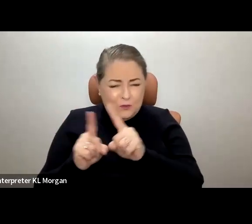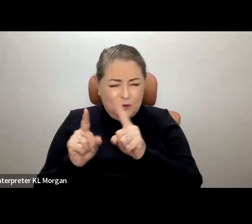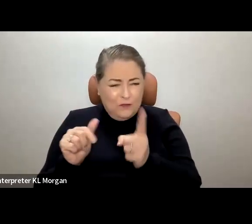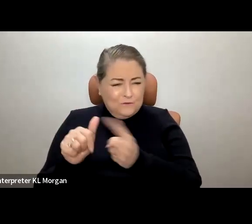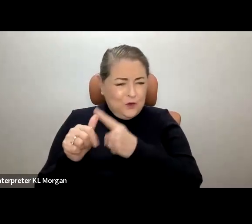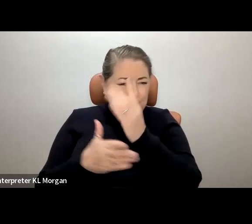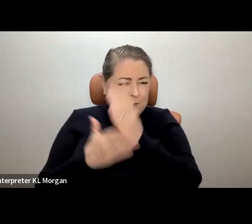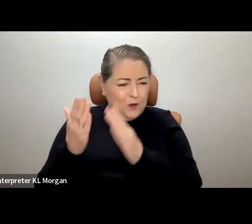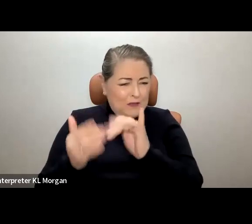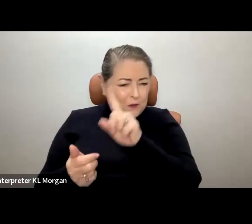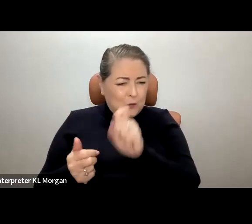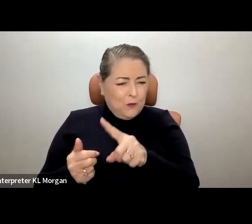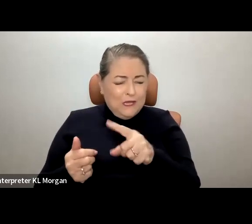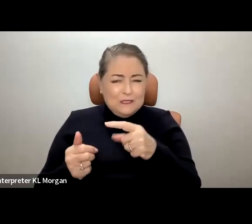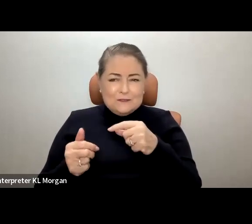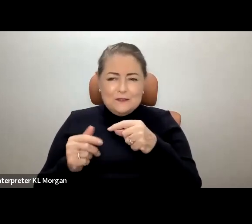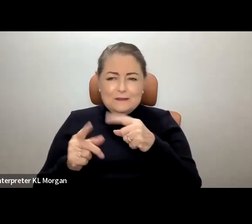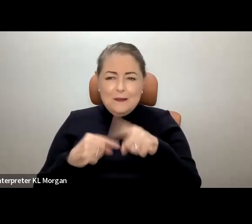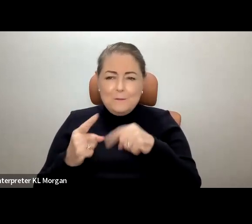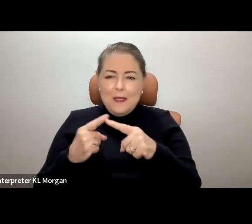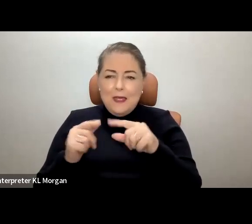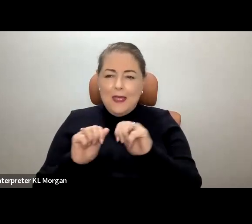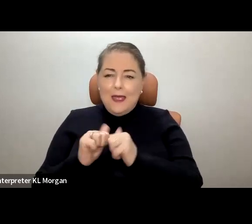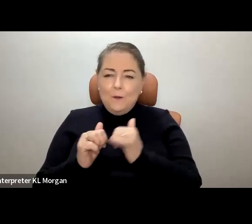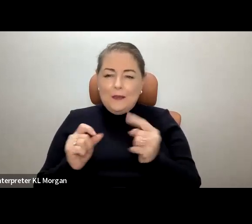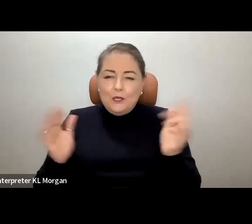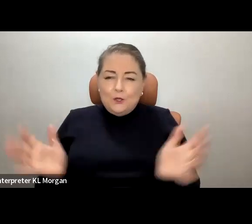of that question about how it encourages faculty to make their